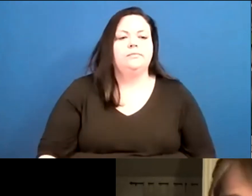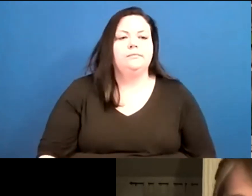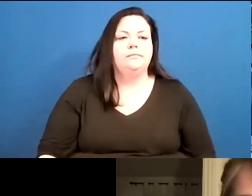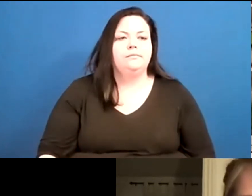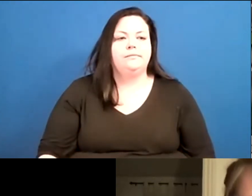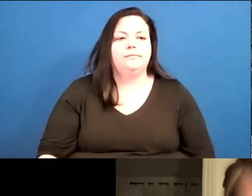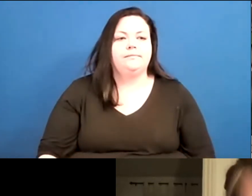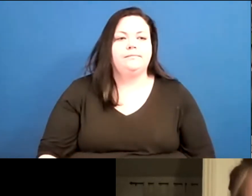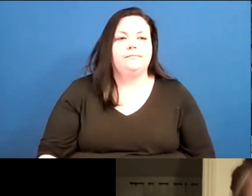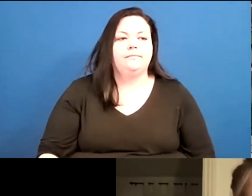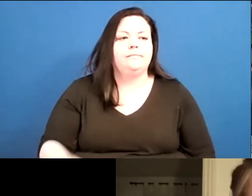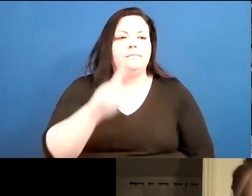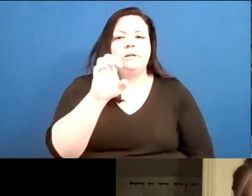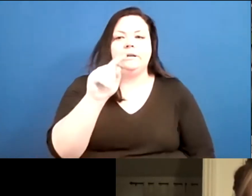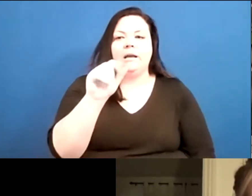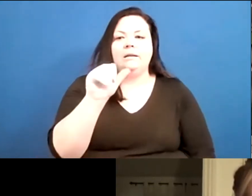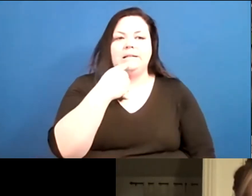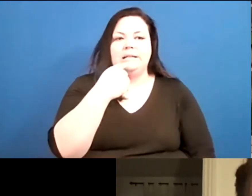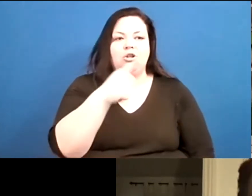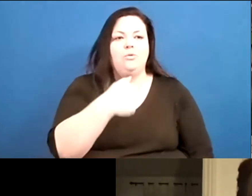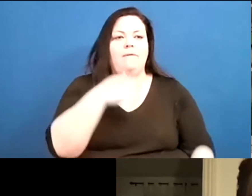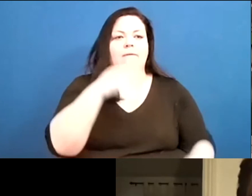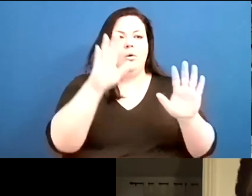Um, Dexta says in the chat that you have a wonderful reading voice Suzi.